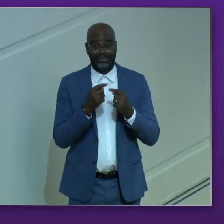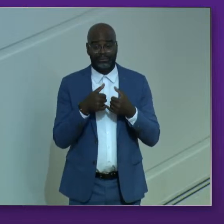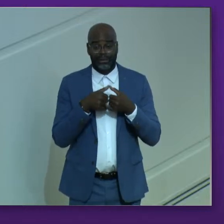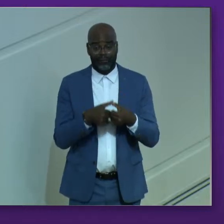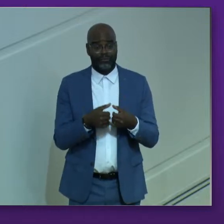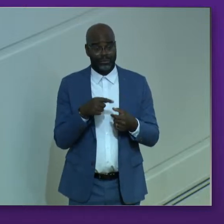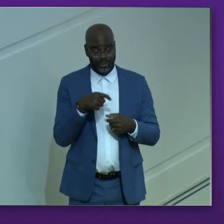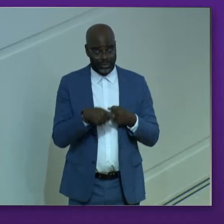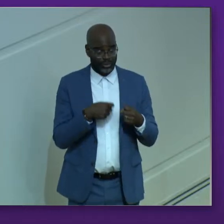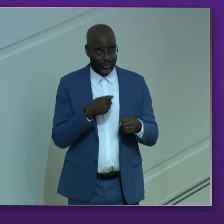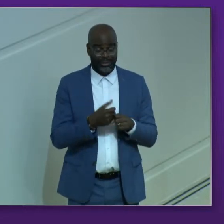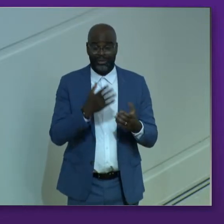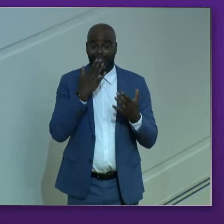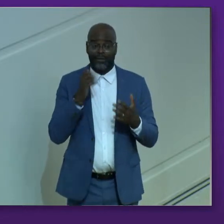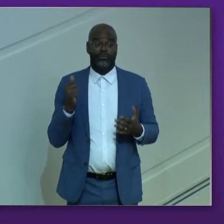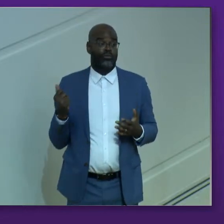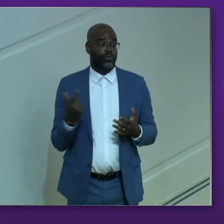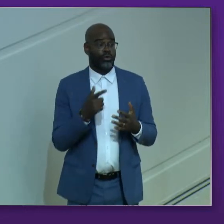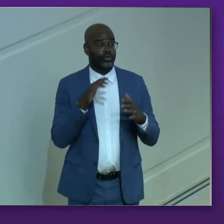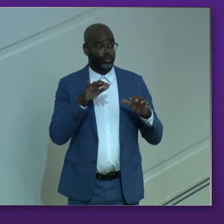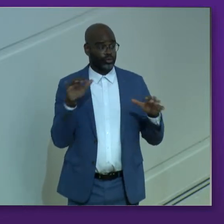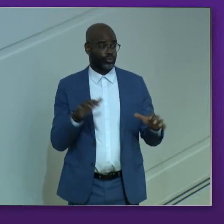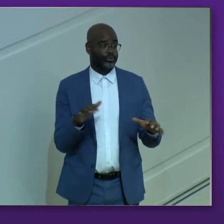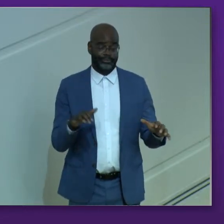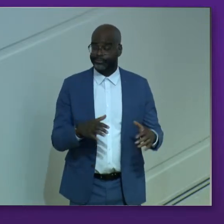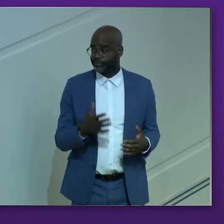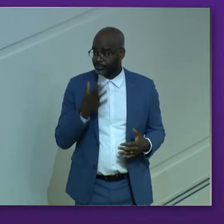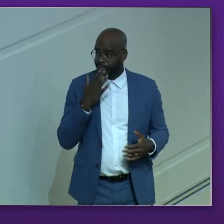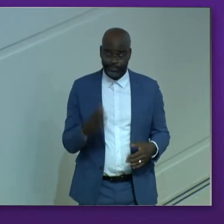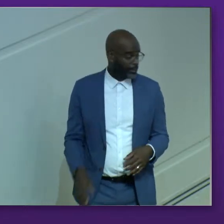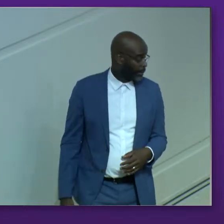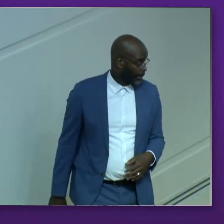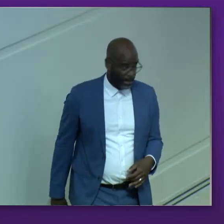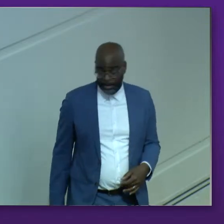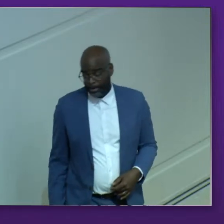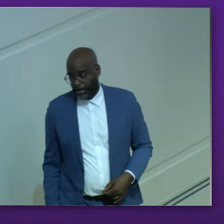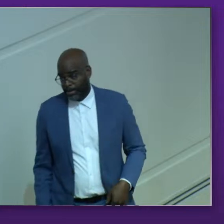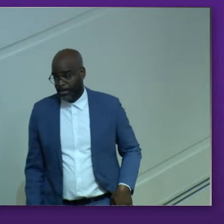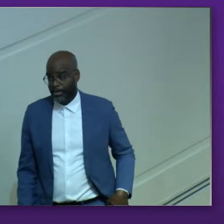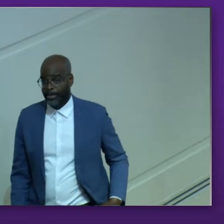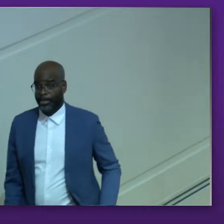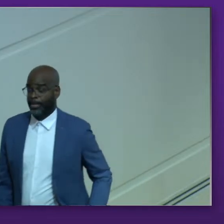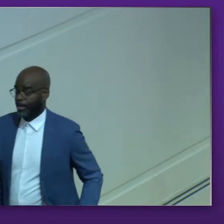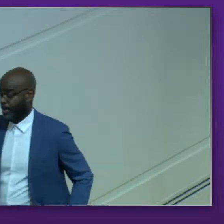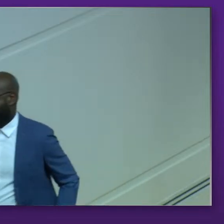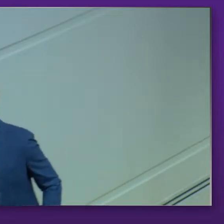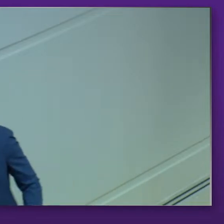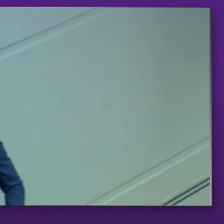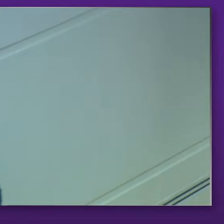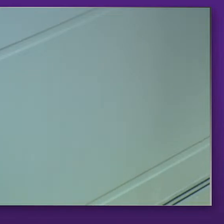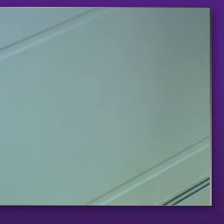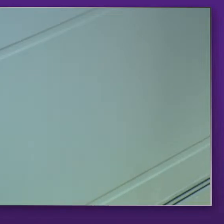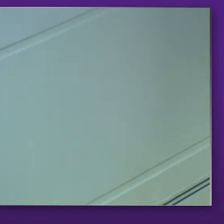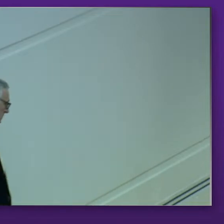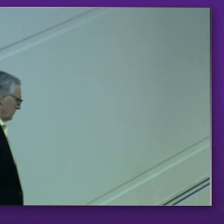THANKING THIS TEAM. LET ME OFFER A FINAL